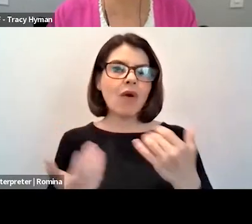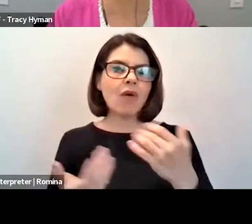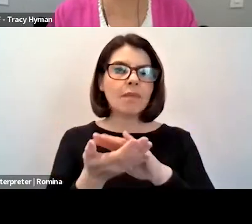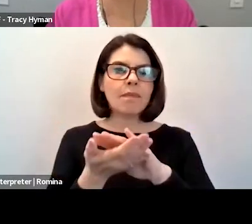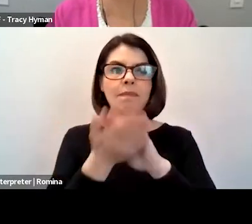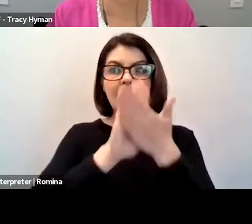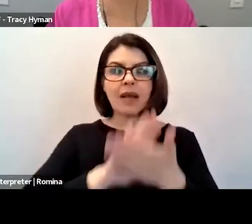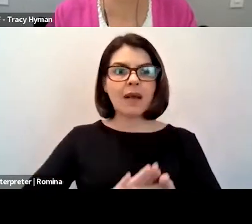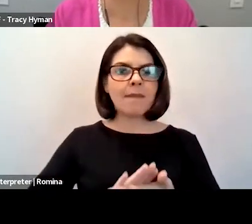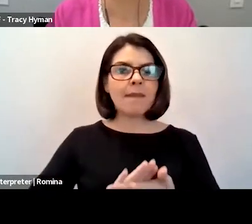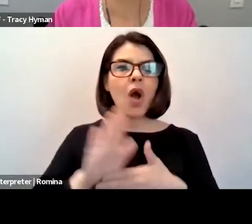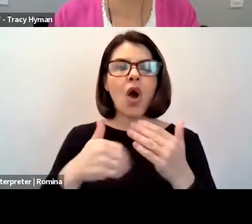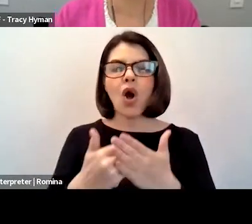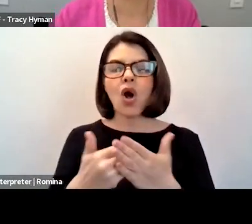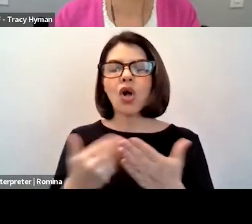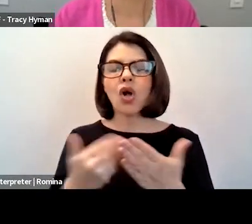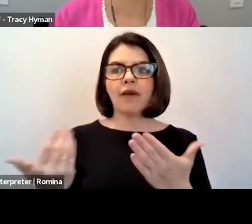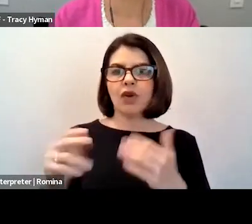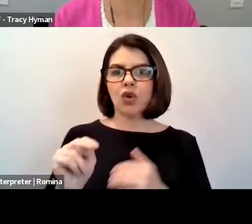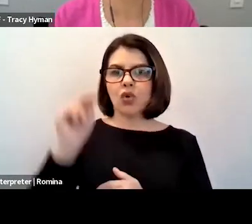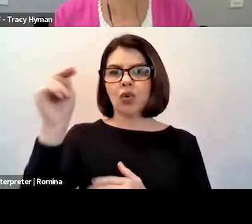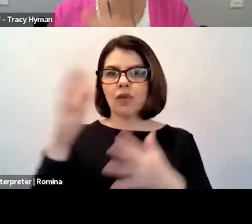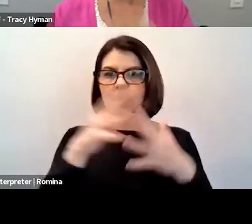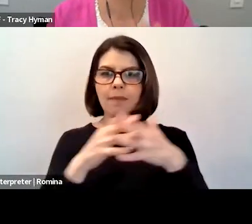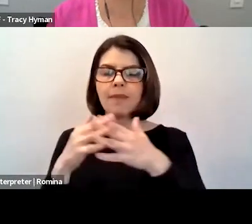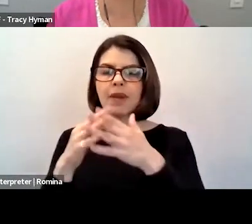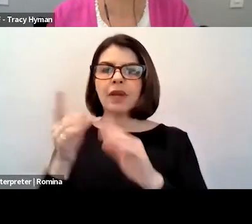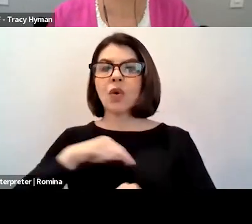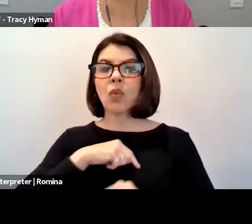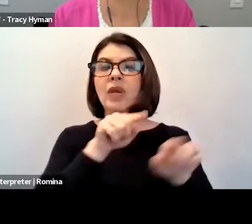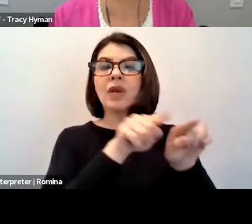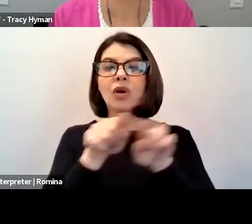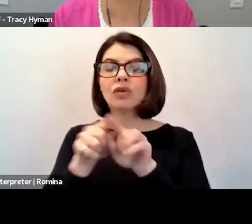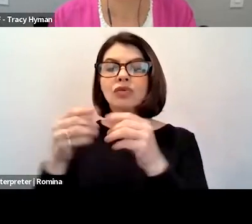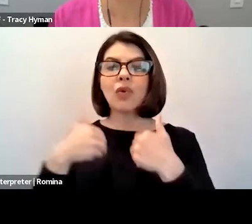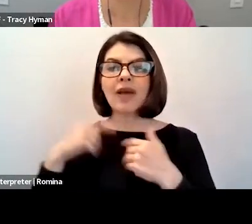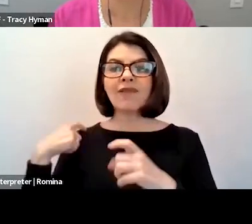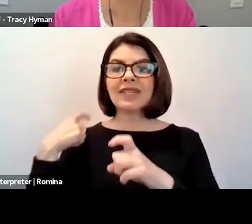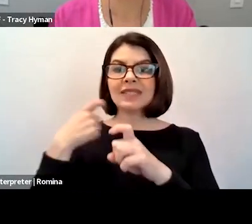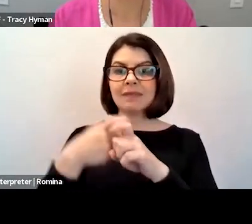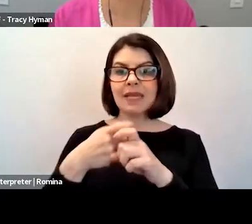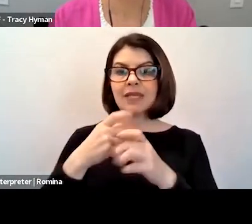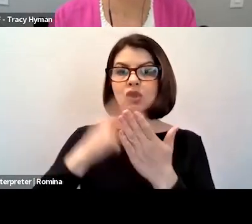And then we still have Spanish program. So those are all of the TV types of use.